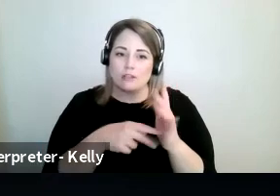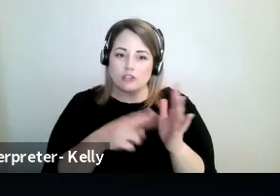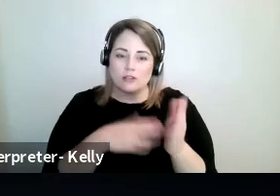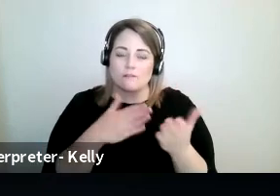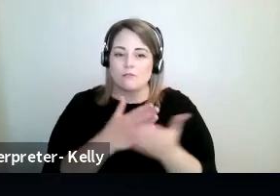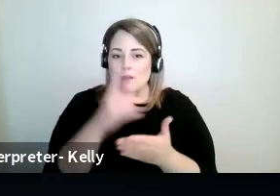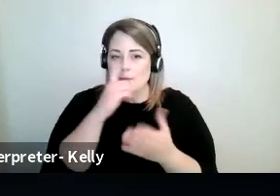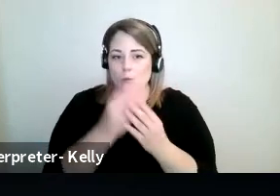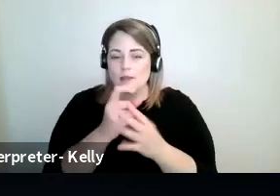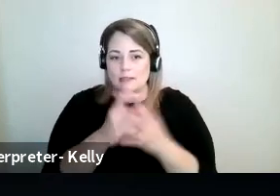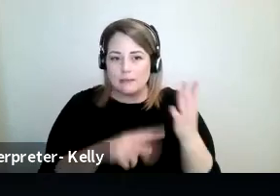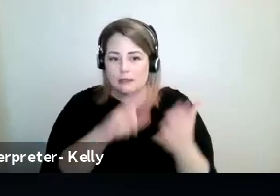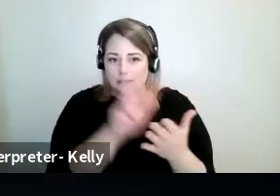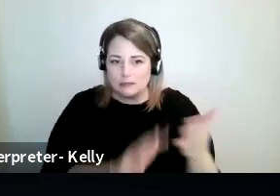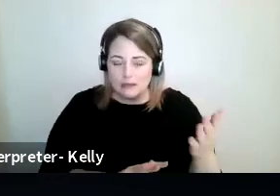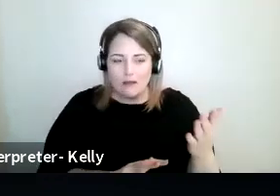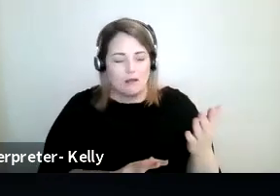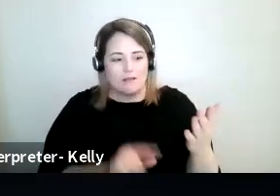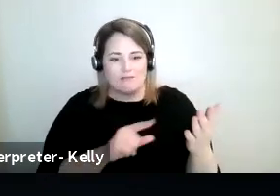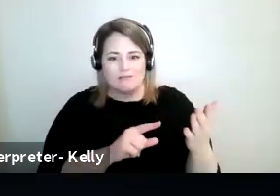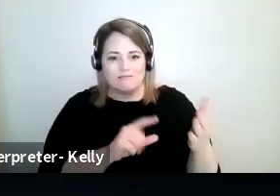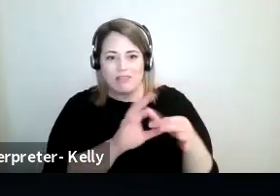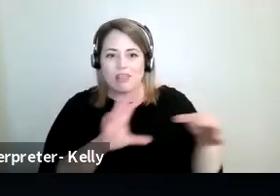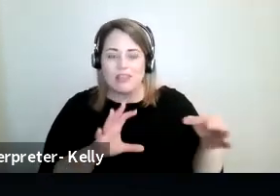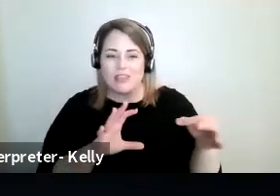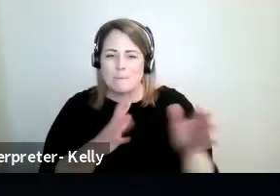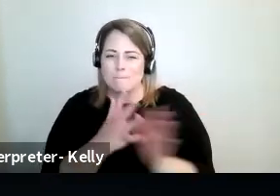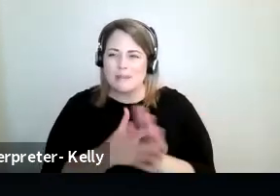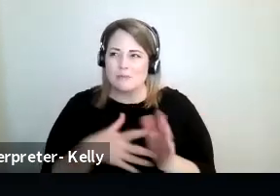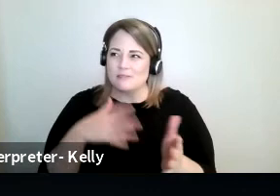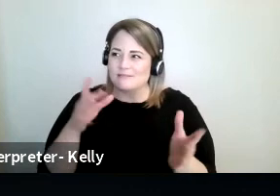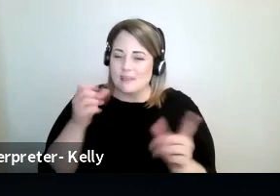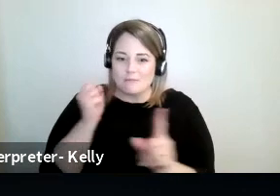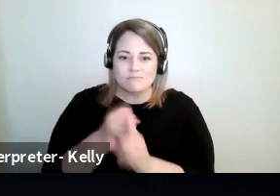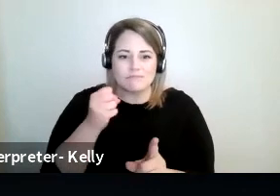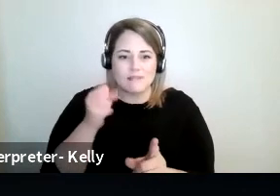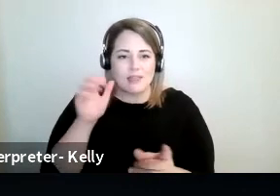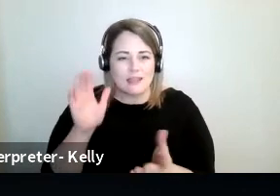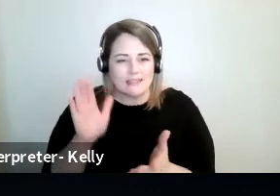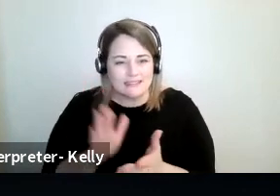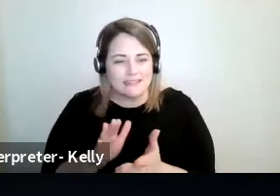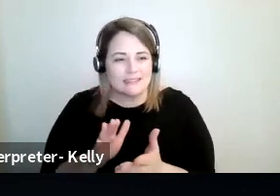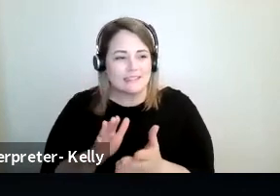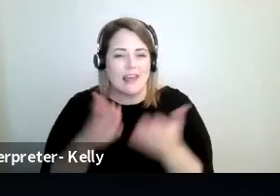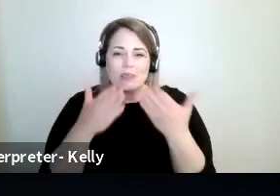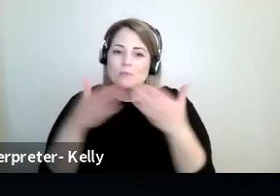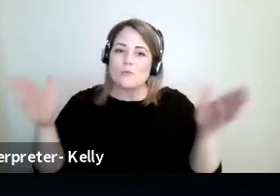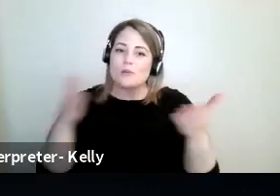Then we're starting to lose the emphasis and also the broader rights-based approach that's